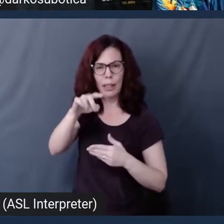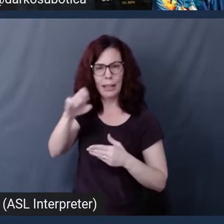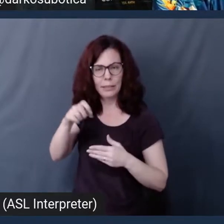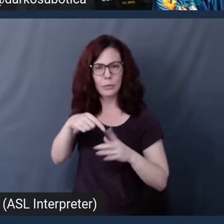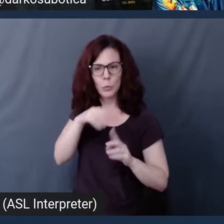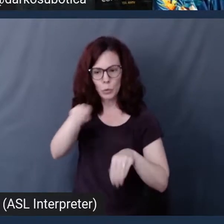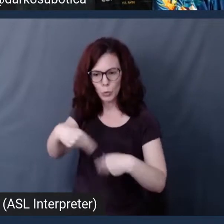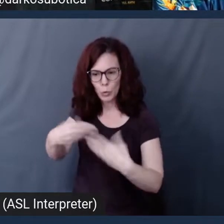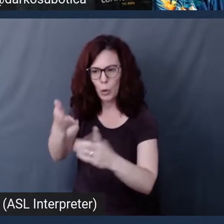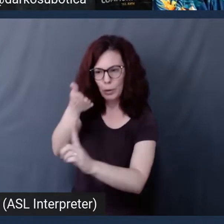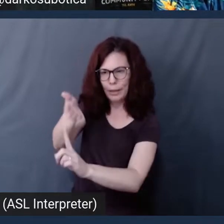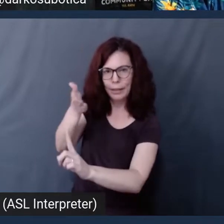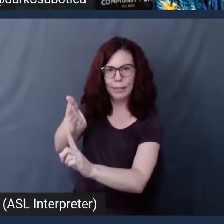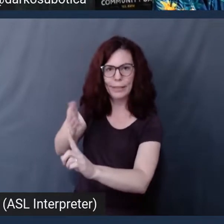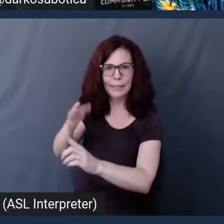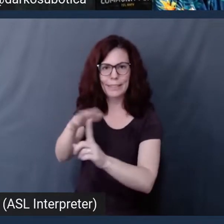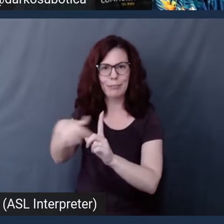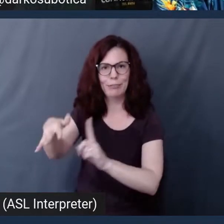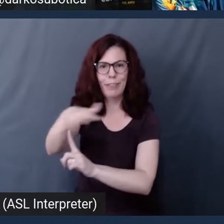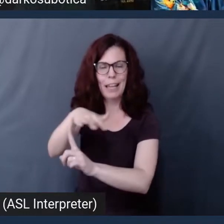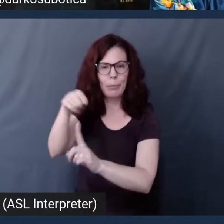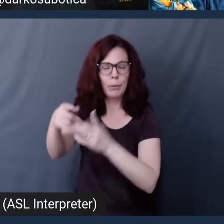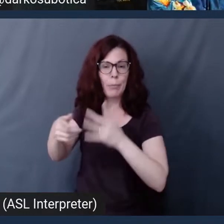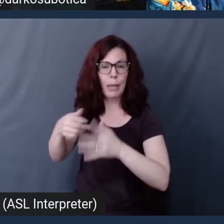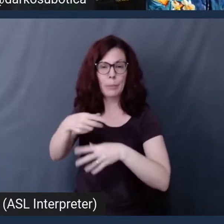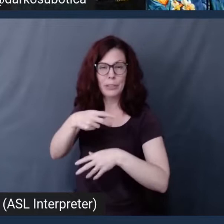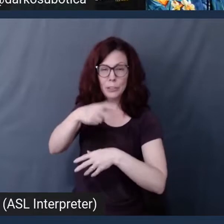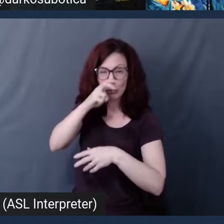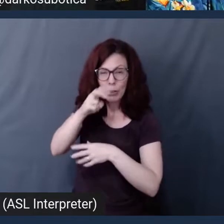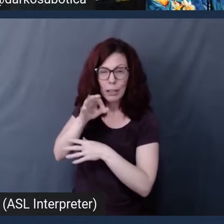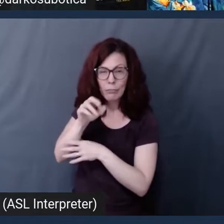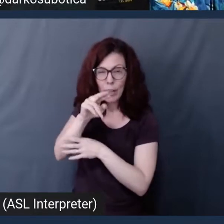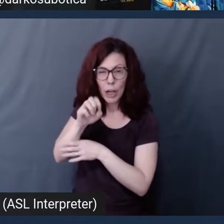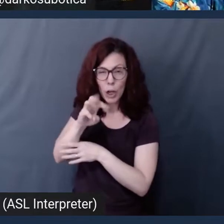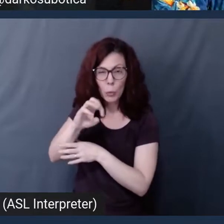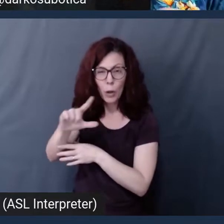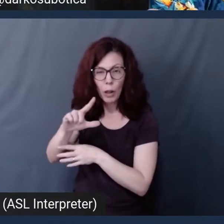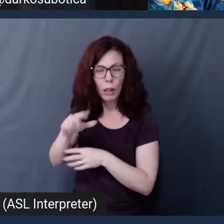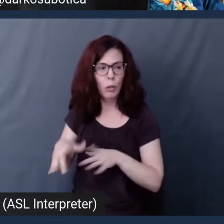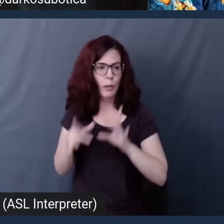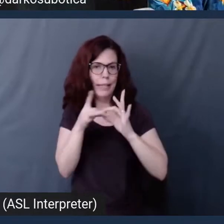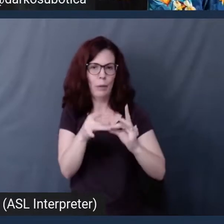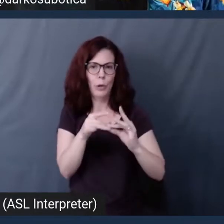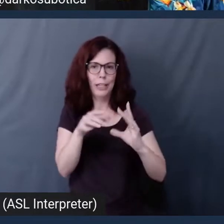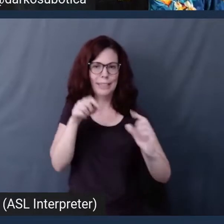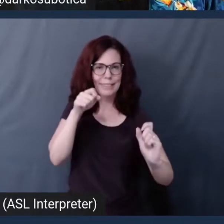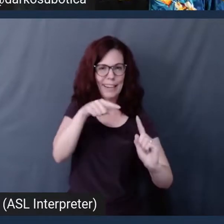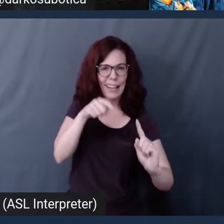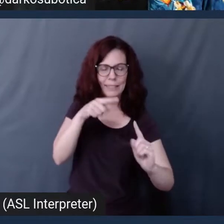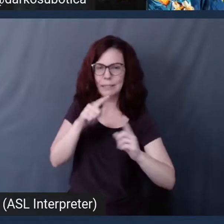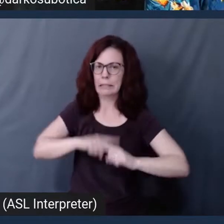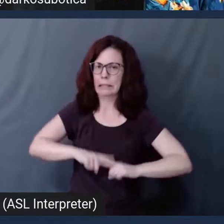where you might have some strict firewall rules or the network connectivity might be very different and so on and so forth.